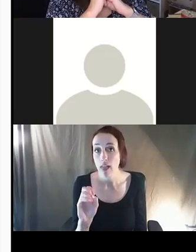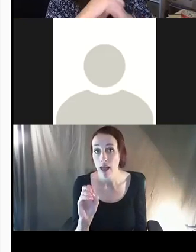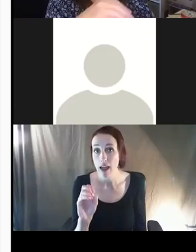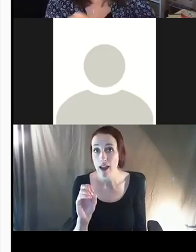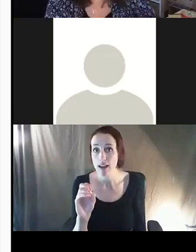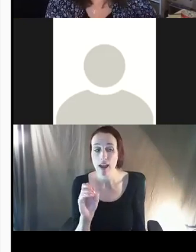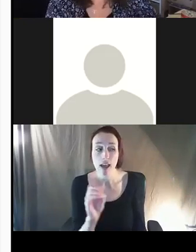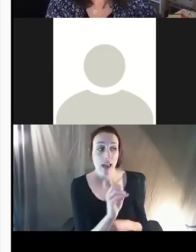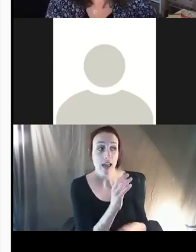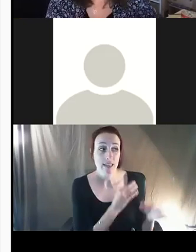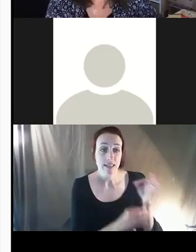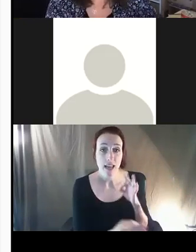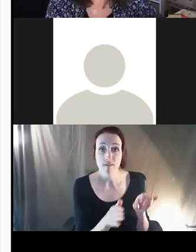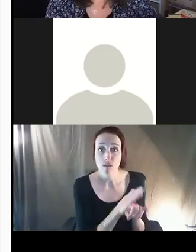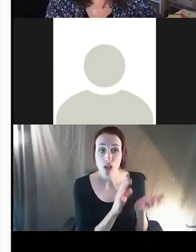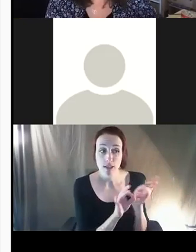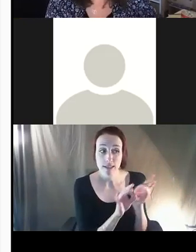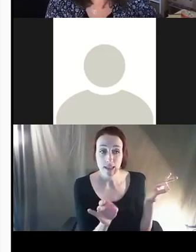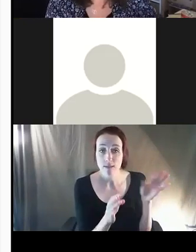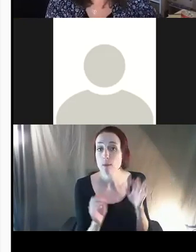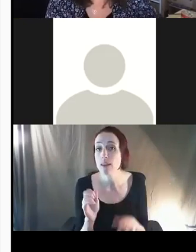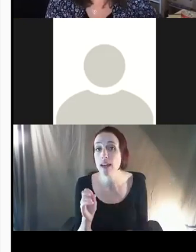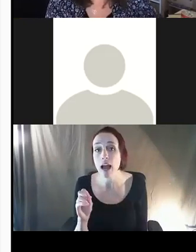if that's what you are able to do, that outline